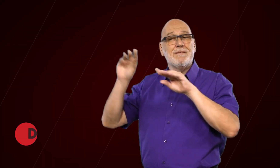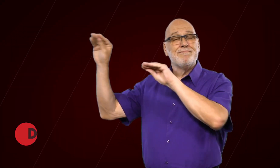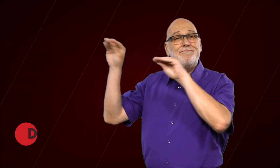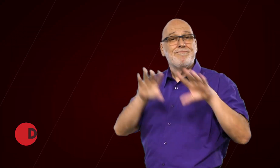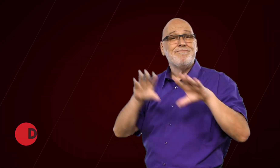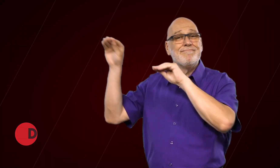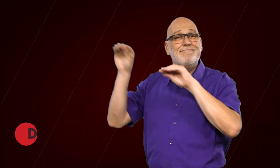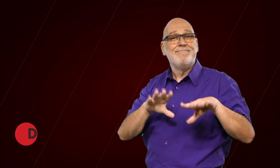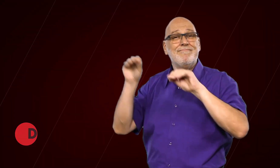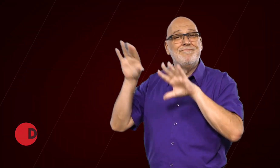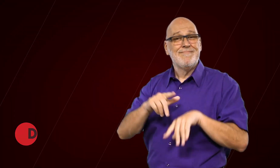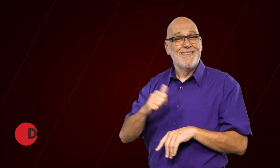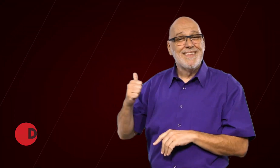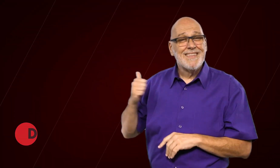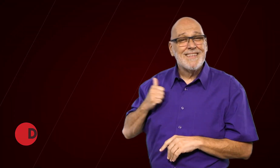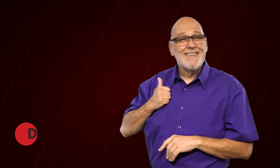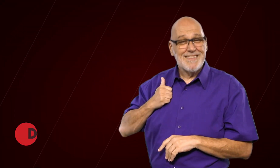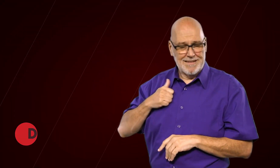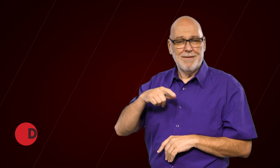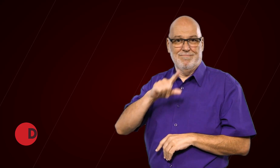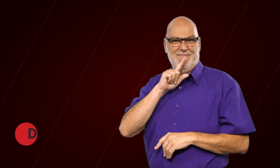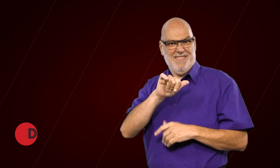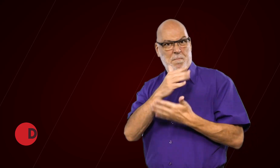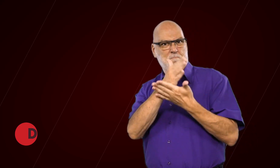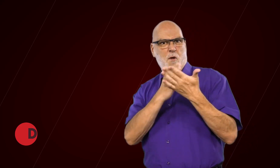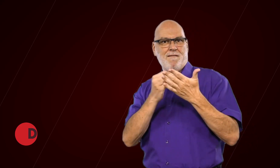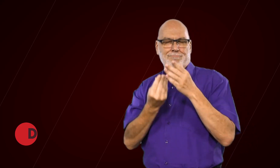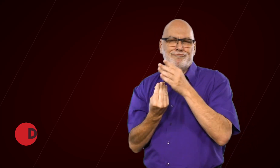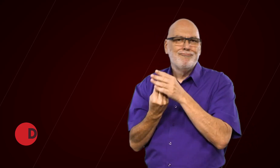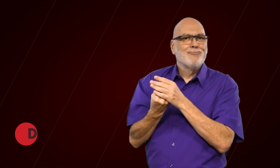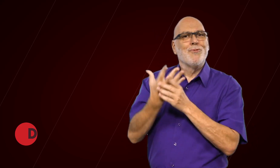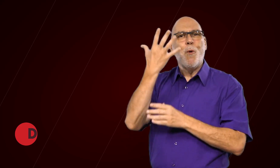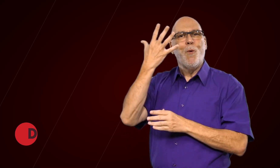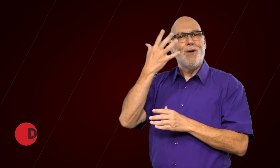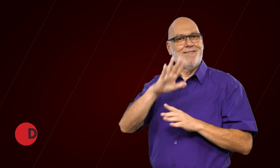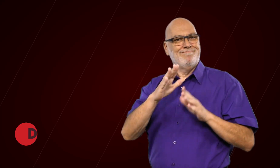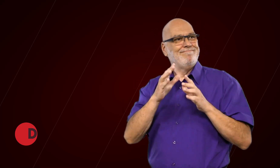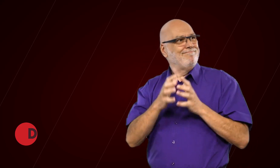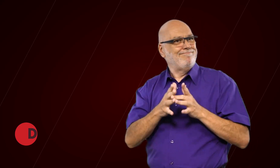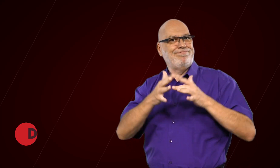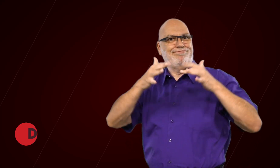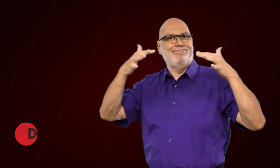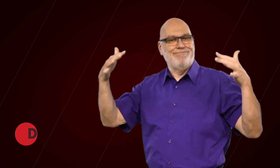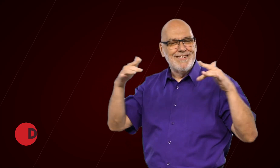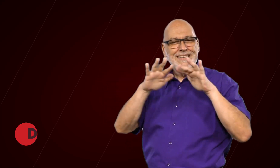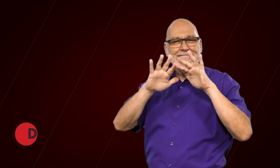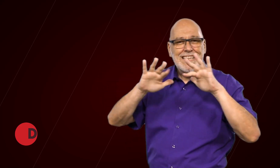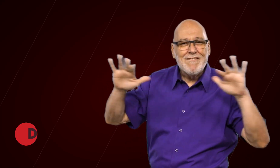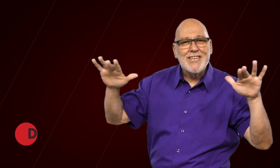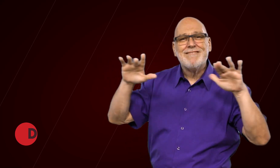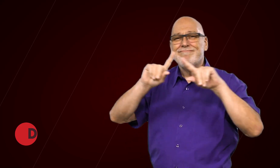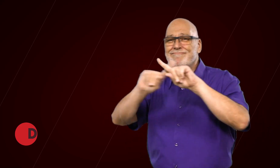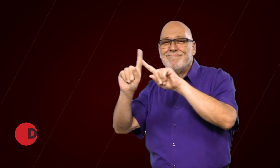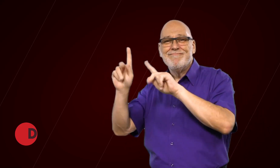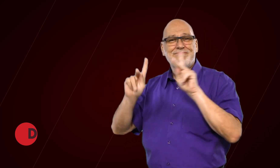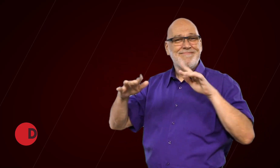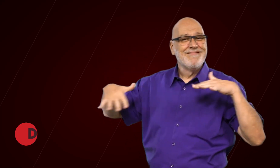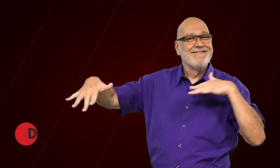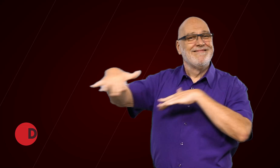[Anselmo]: Immigrants to Canada are a big part of Canada's growth and